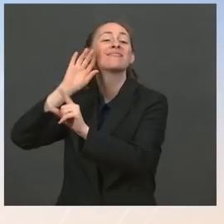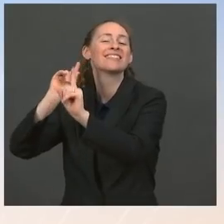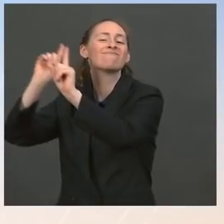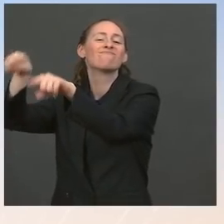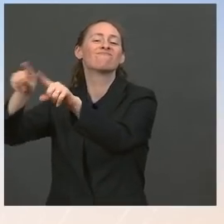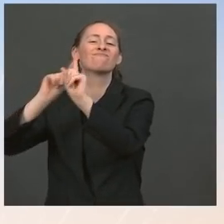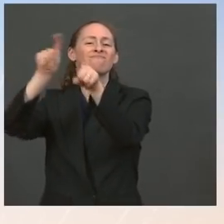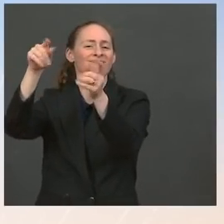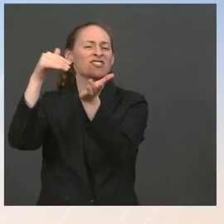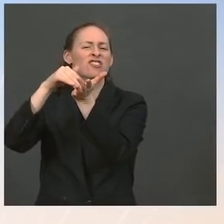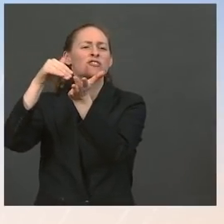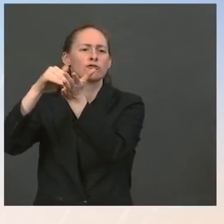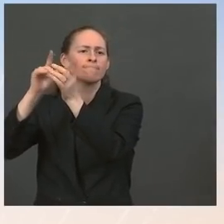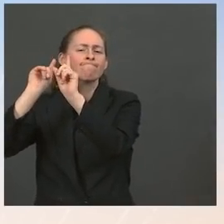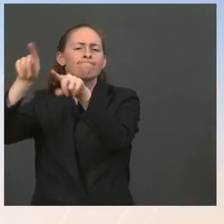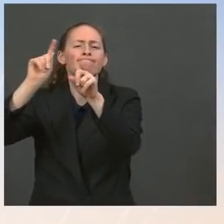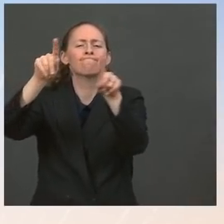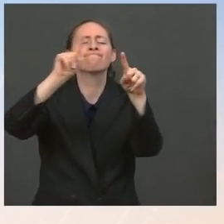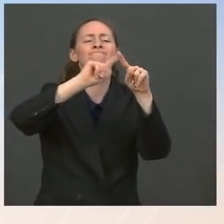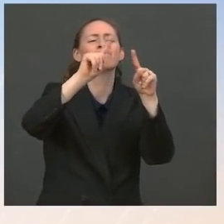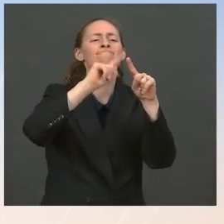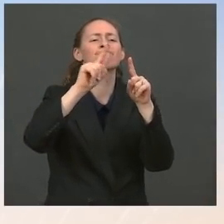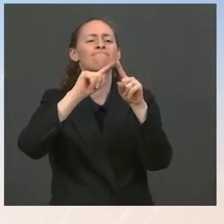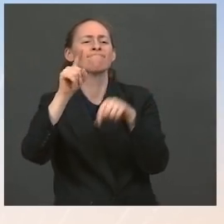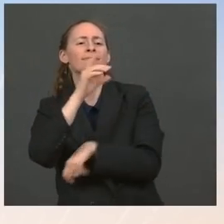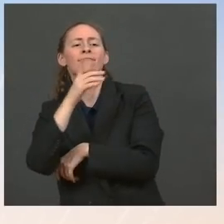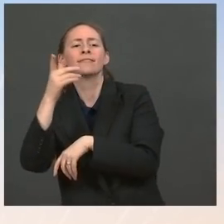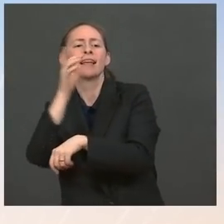at Franklin Sherman Elementary School in McLean, Virginia,